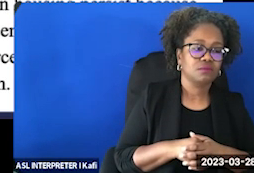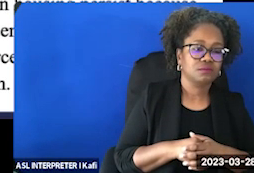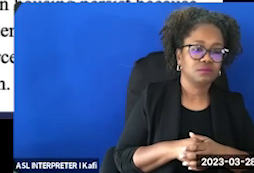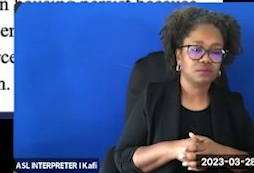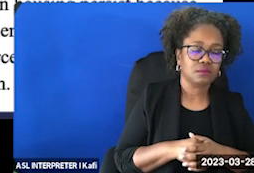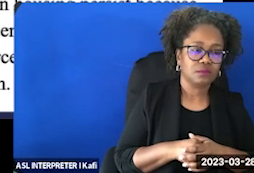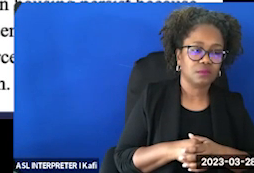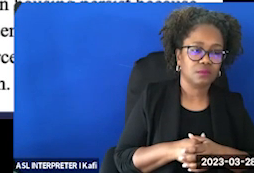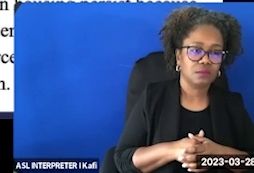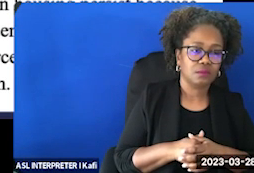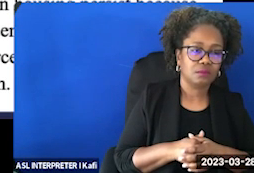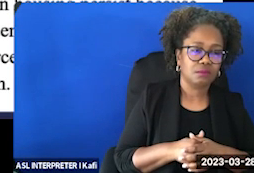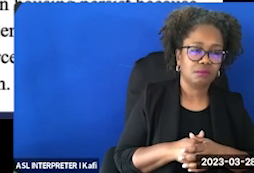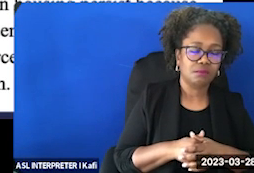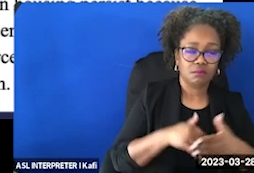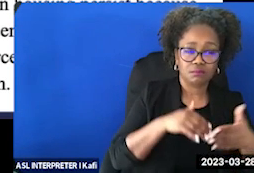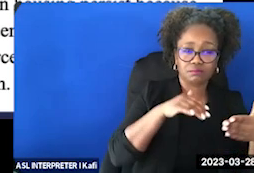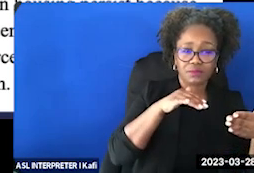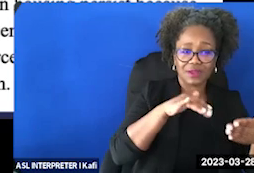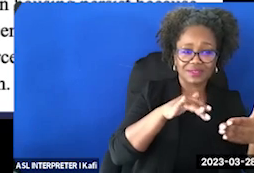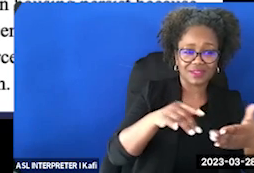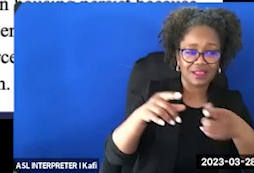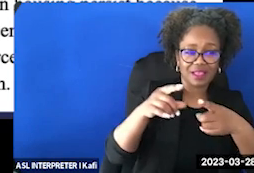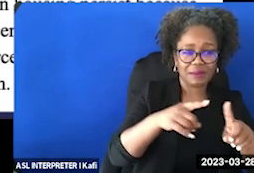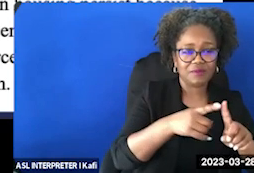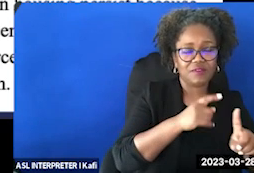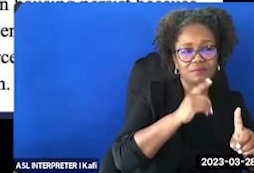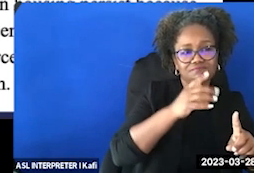Debbie Stine, Science & Technology Policy Academy: done by these. Here we go. Kenneth Clark and Mamie Clark.